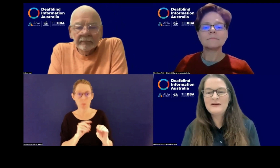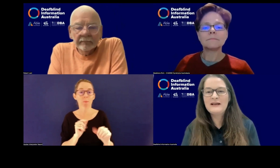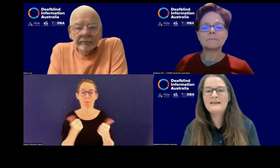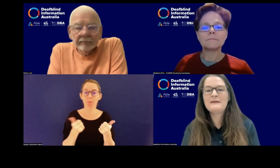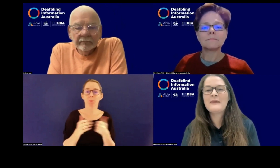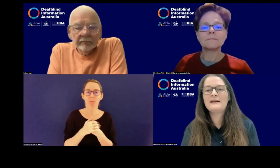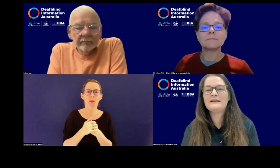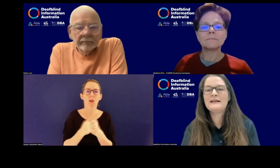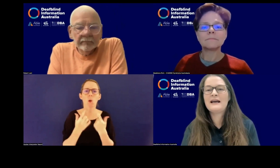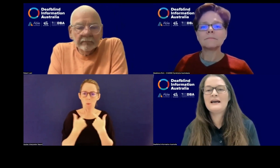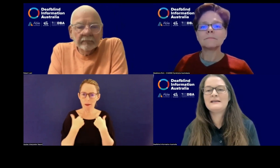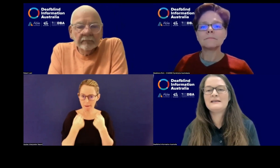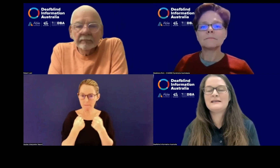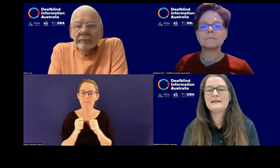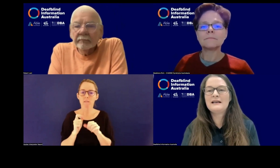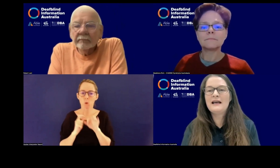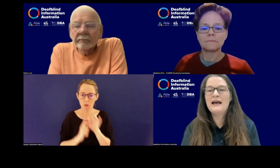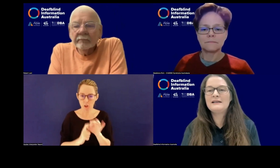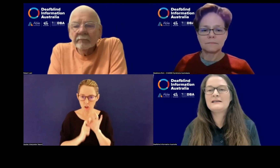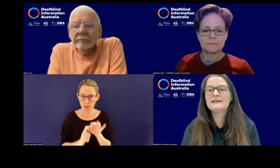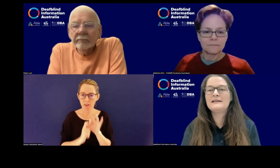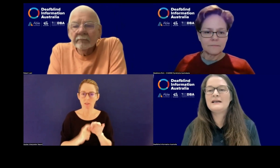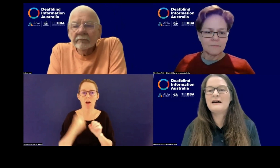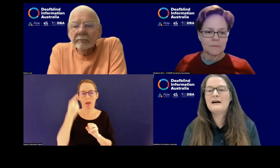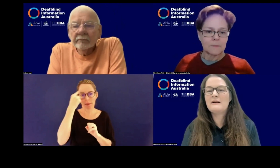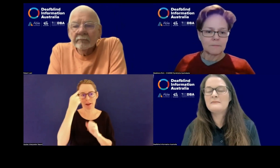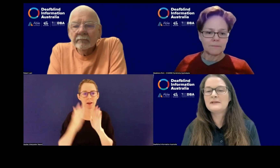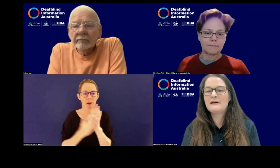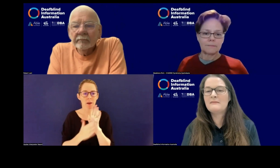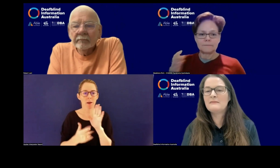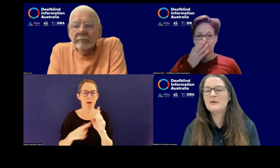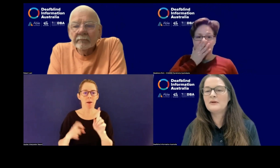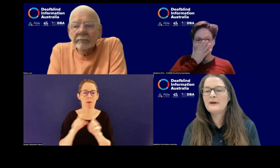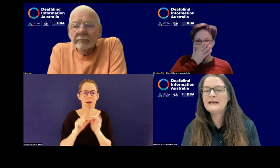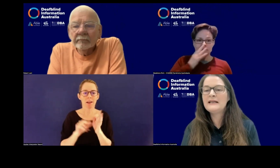I think Madelene has answered some already.